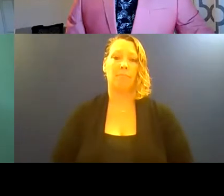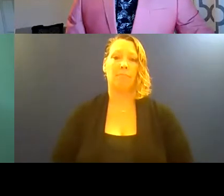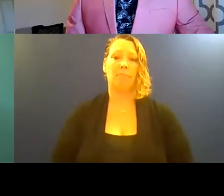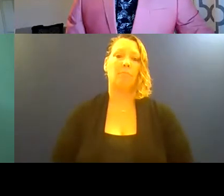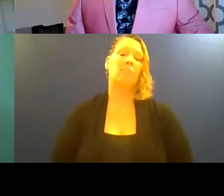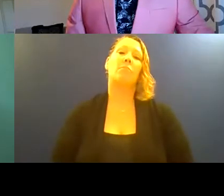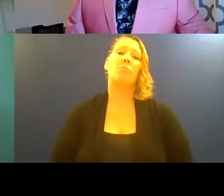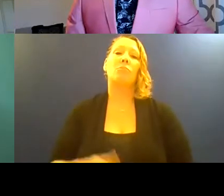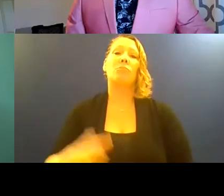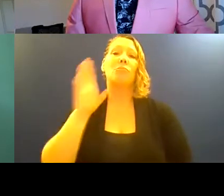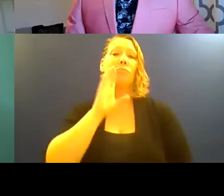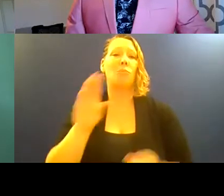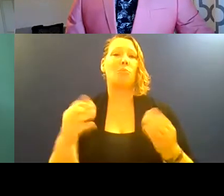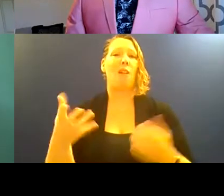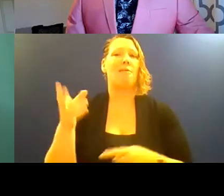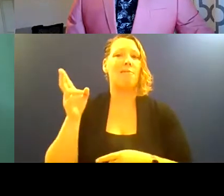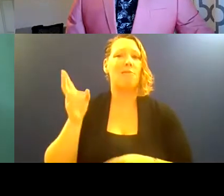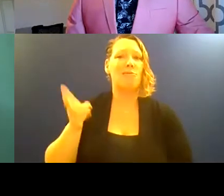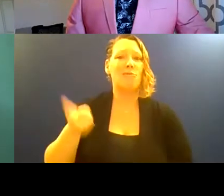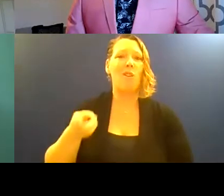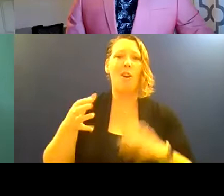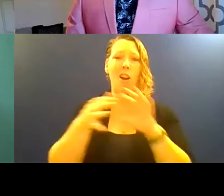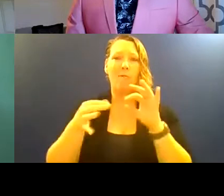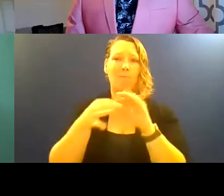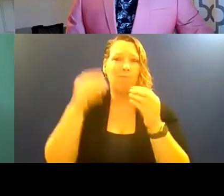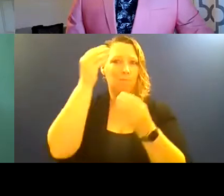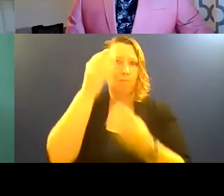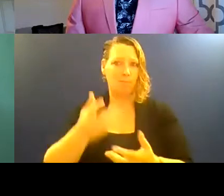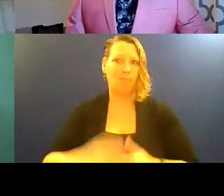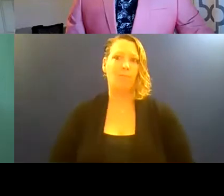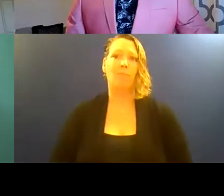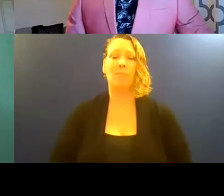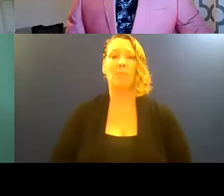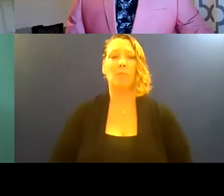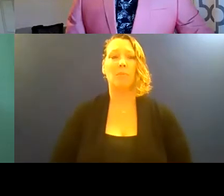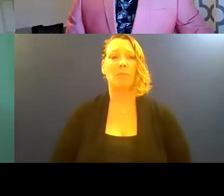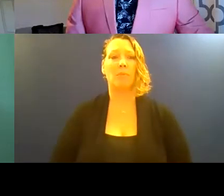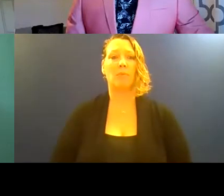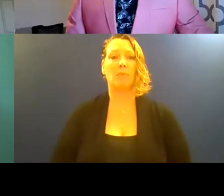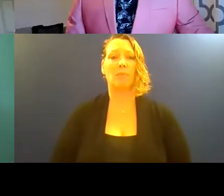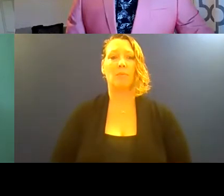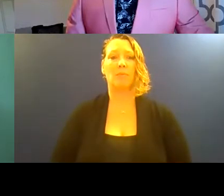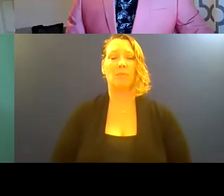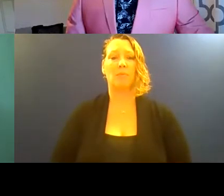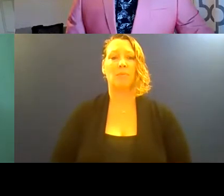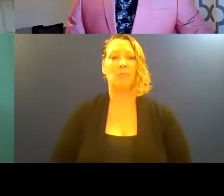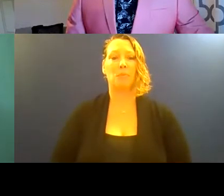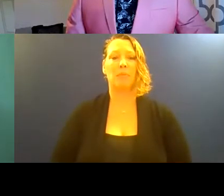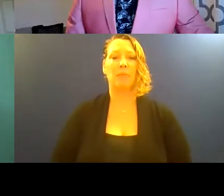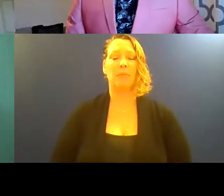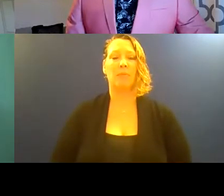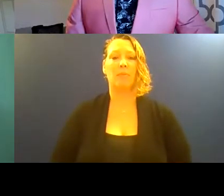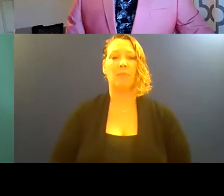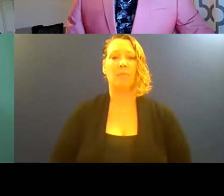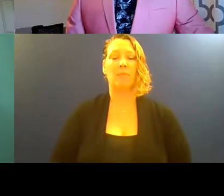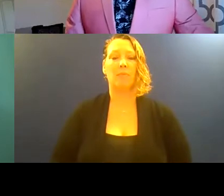So we want to, we're going to provide a historical and contemporary context.